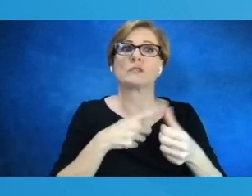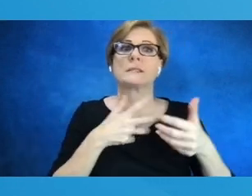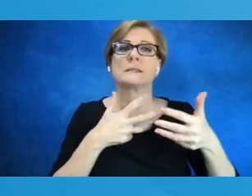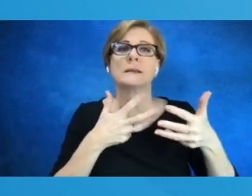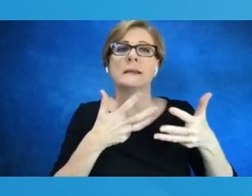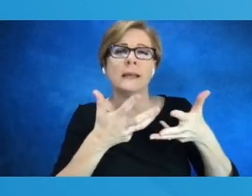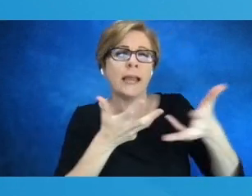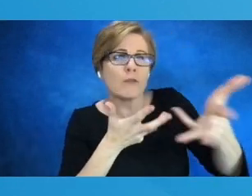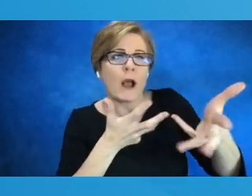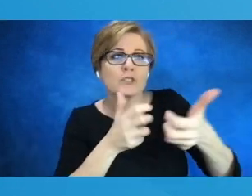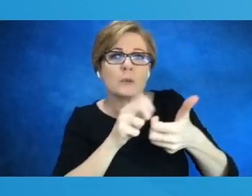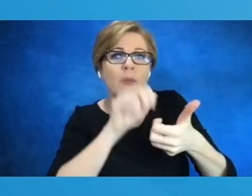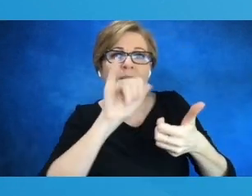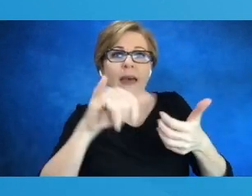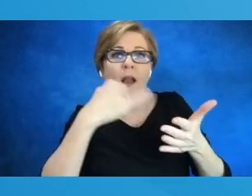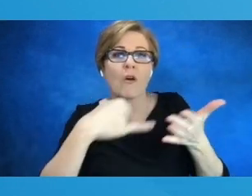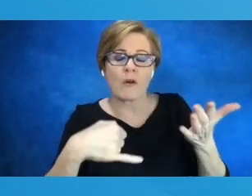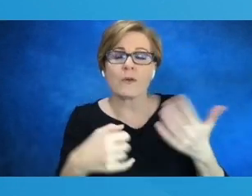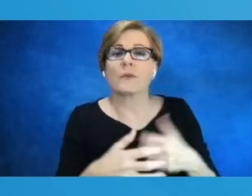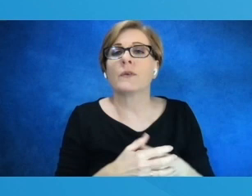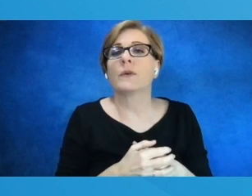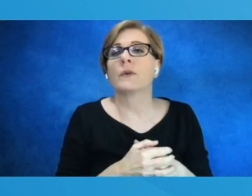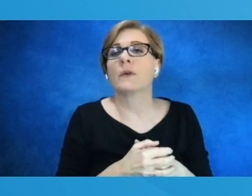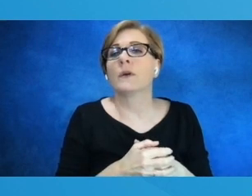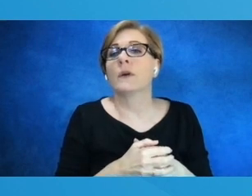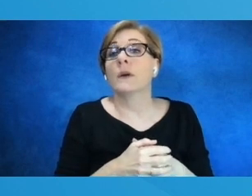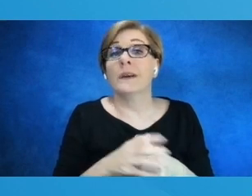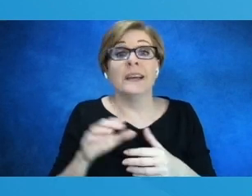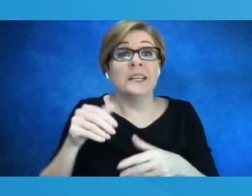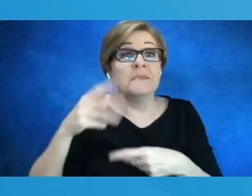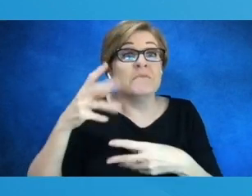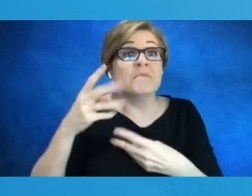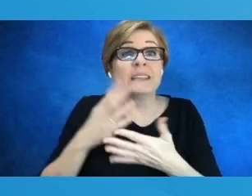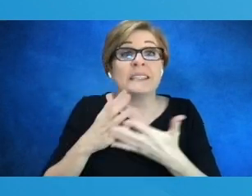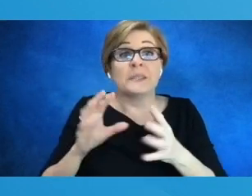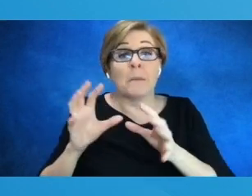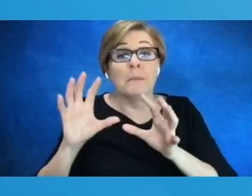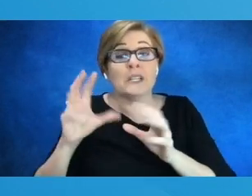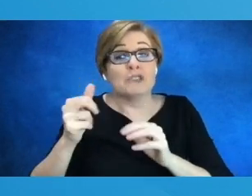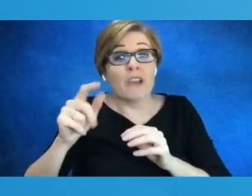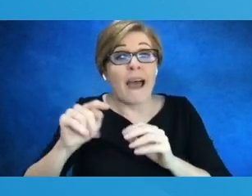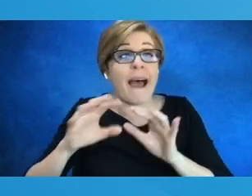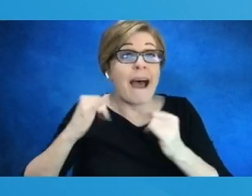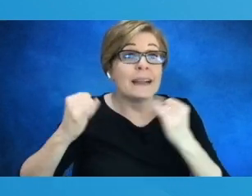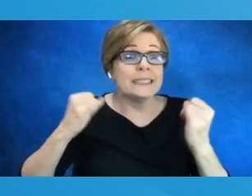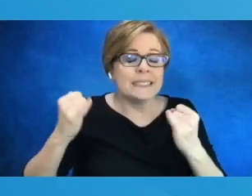And ideas that I see coming through, you know, and every time we tell the same story, perhaps